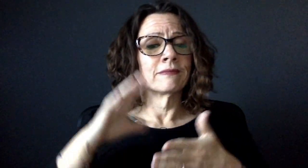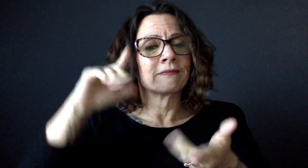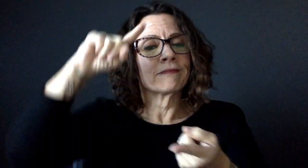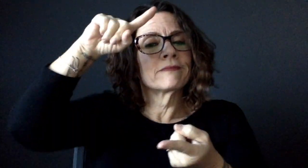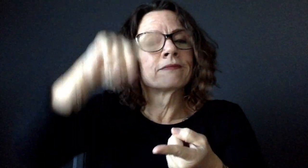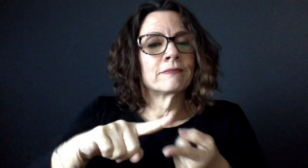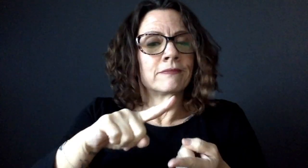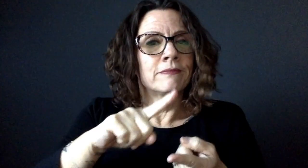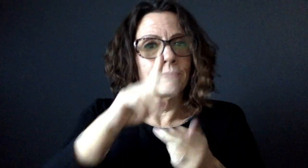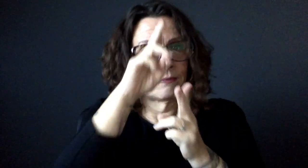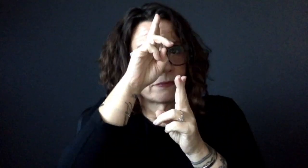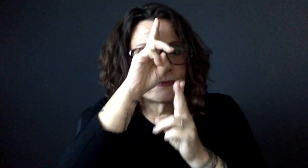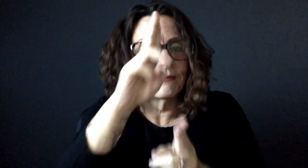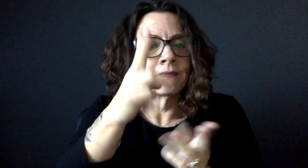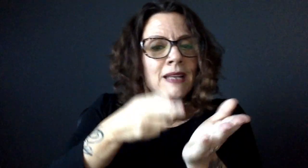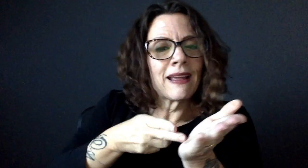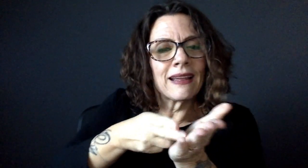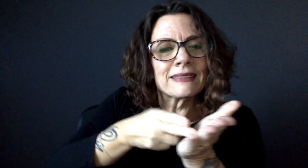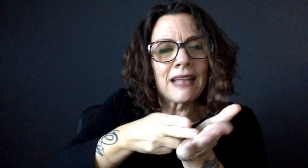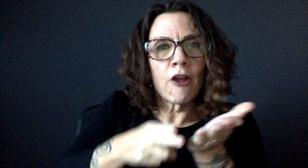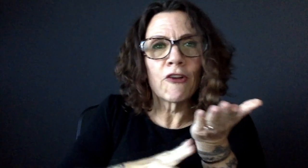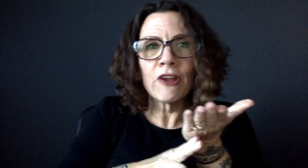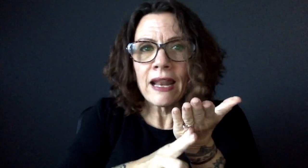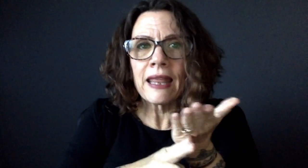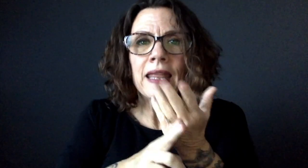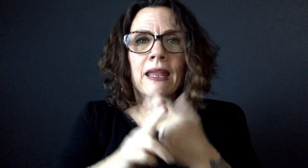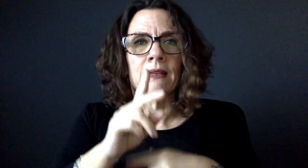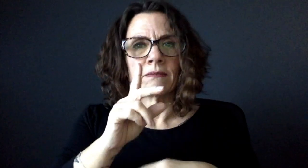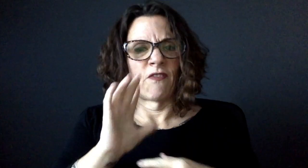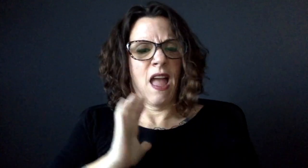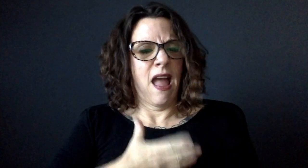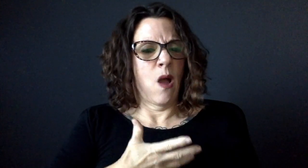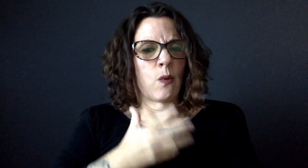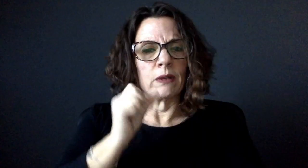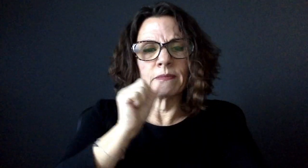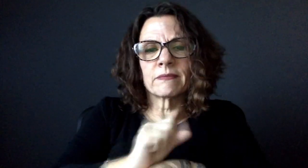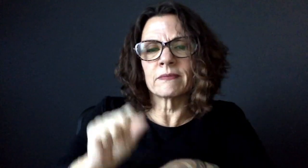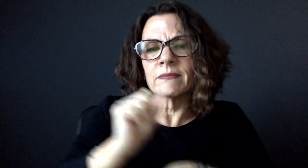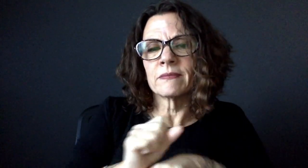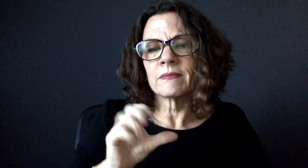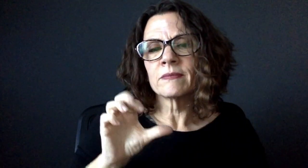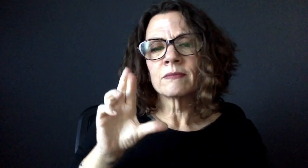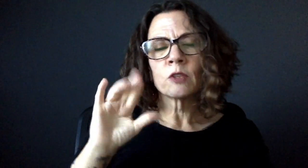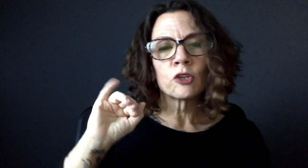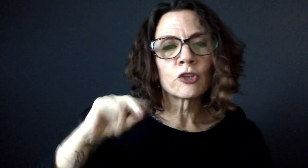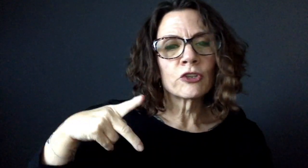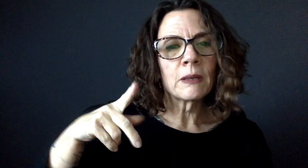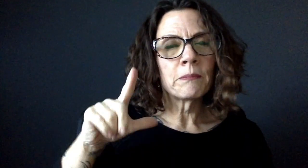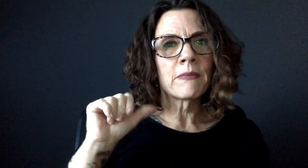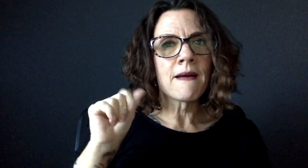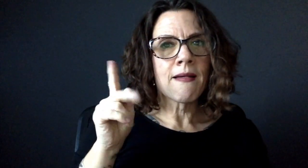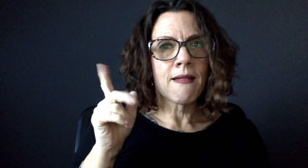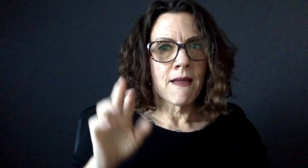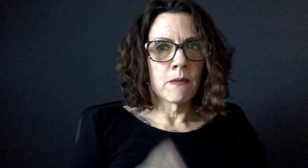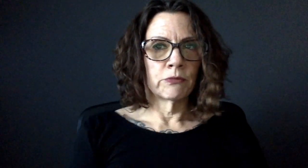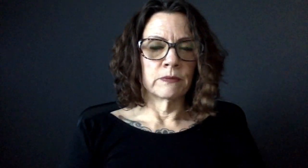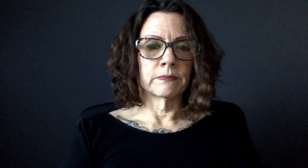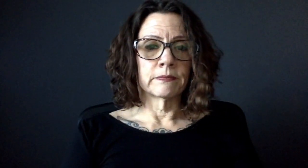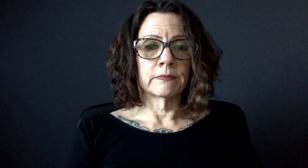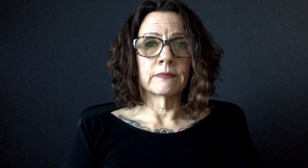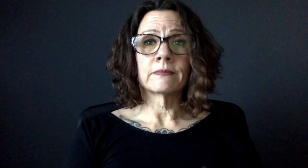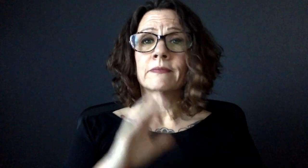deriding the integrity of our very real crip labor.